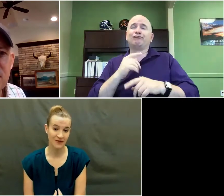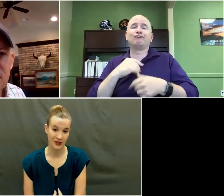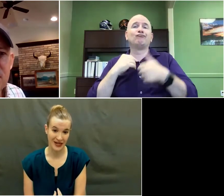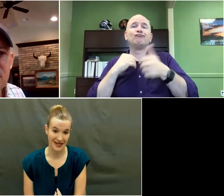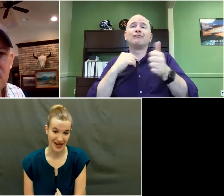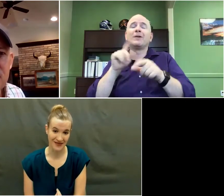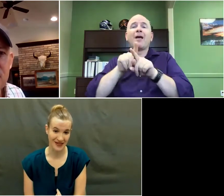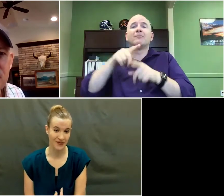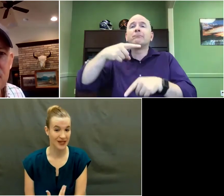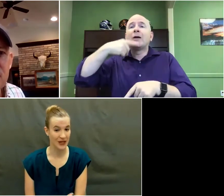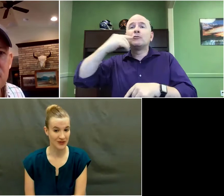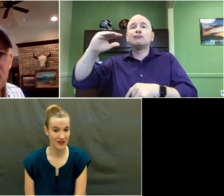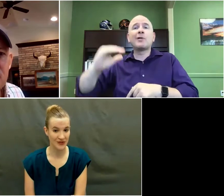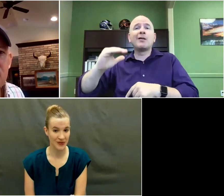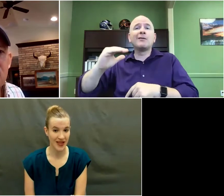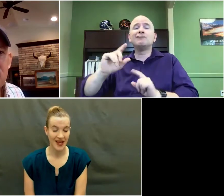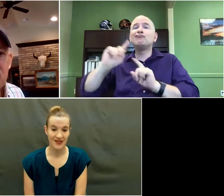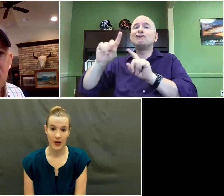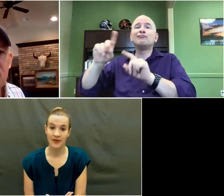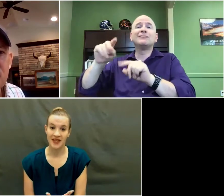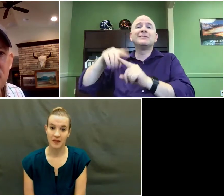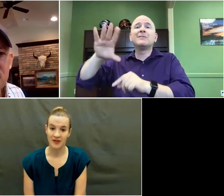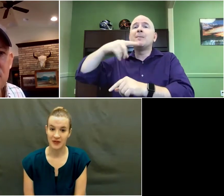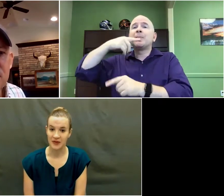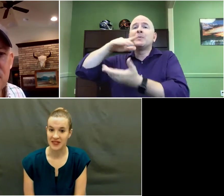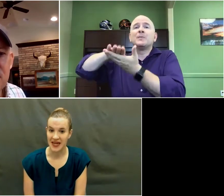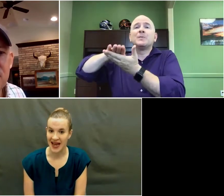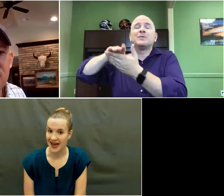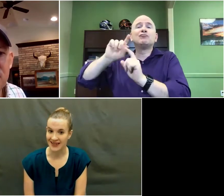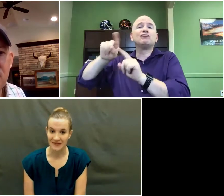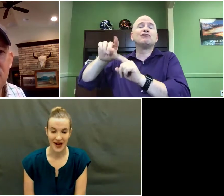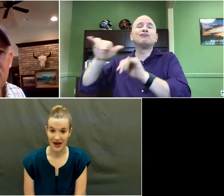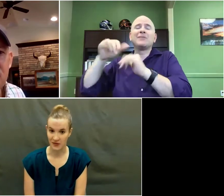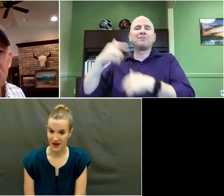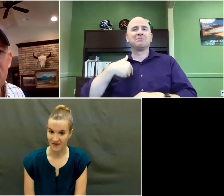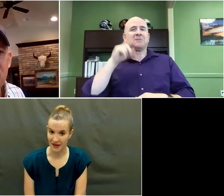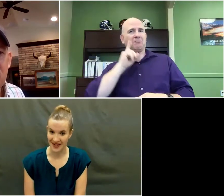fortunate enough to live really close to school. So I was able to stay at my house with my family